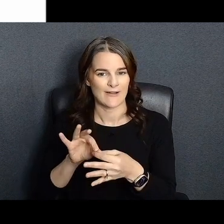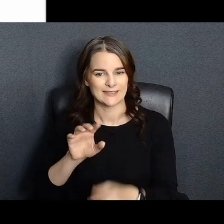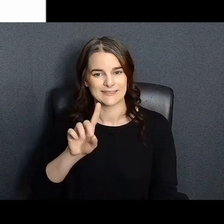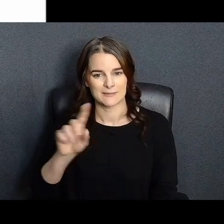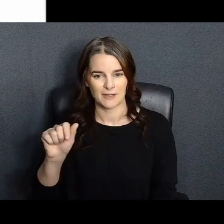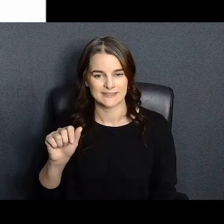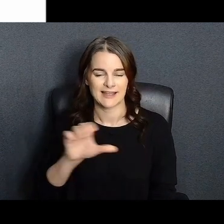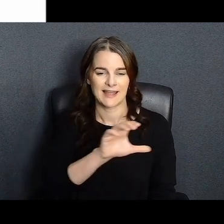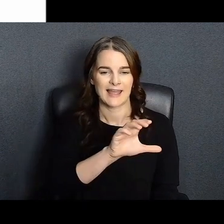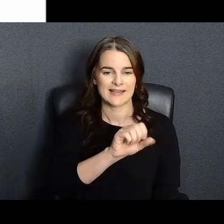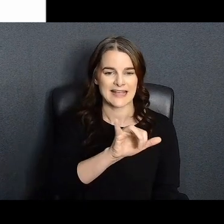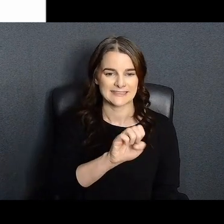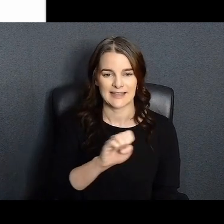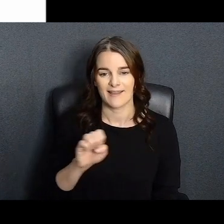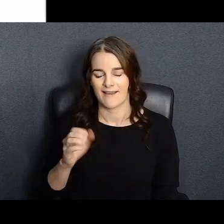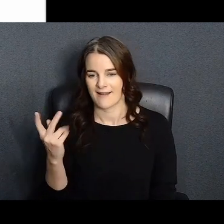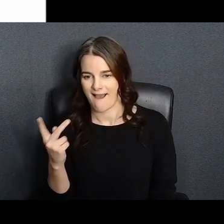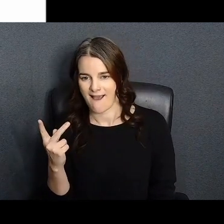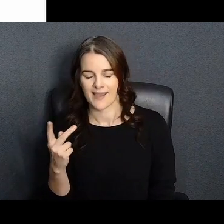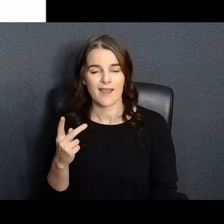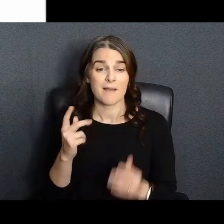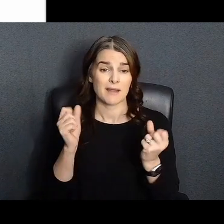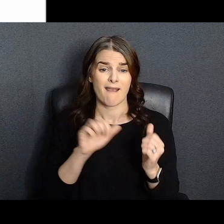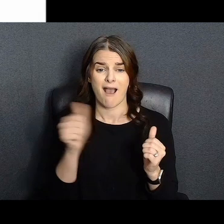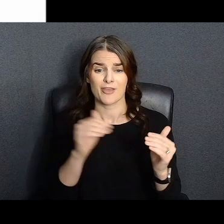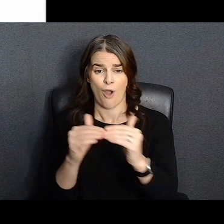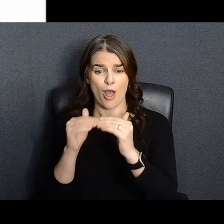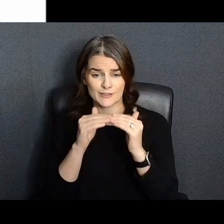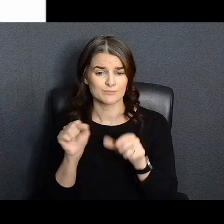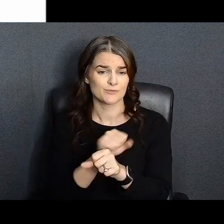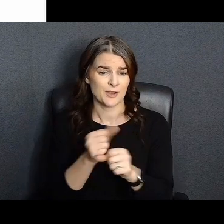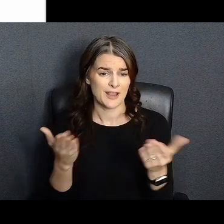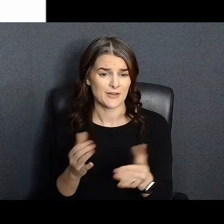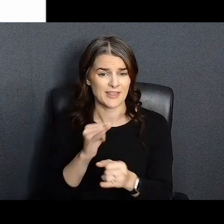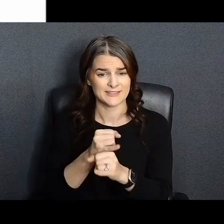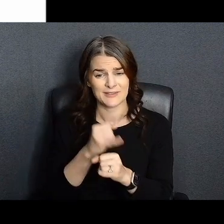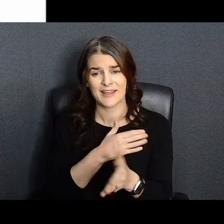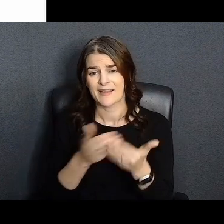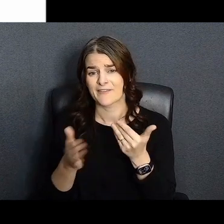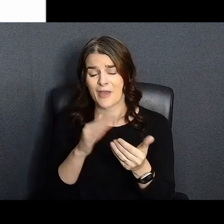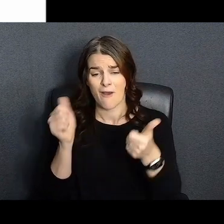Cassie and I, as well as many of our other colleagues-- we work at the Institute, even though we're part of the TechOWL program.